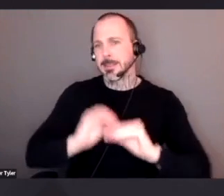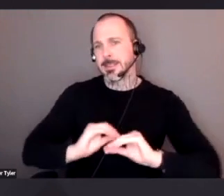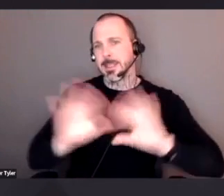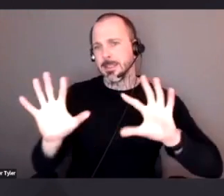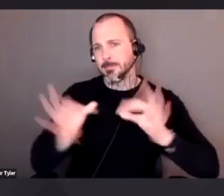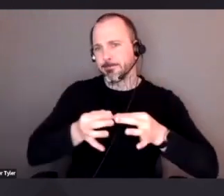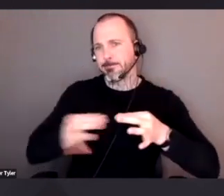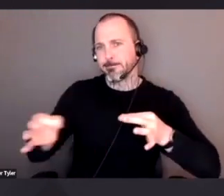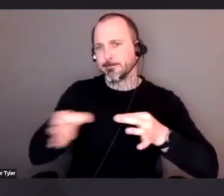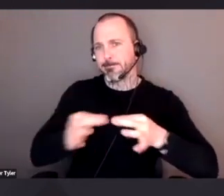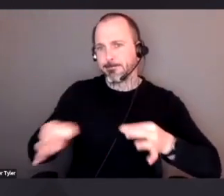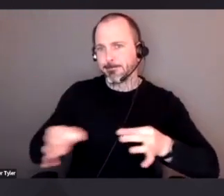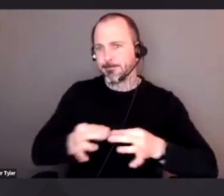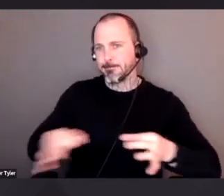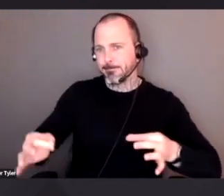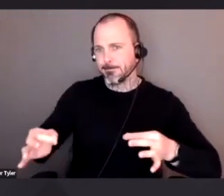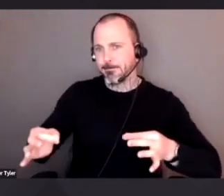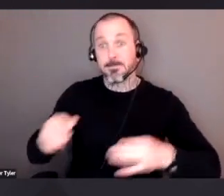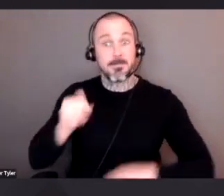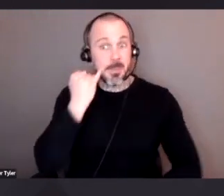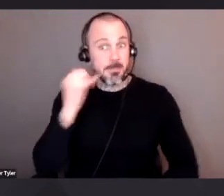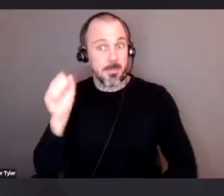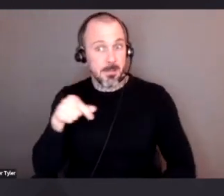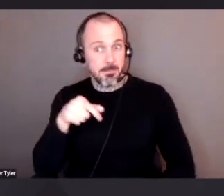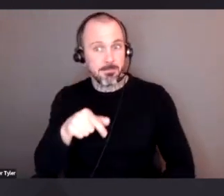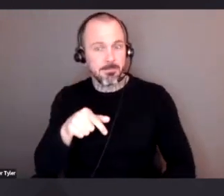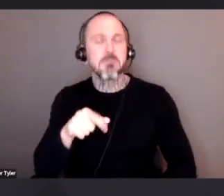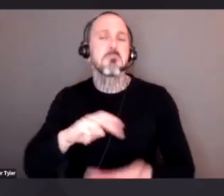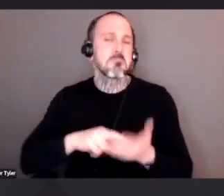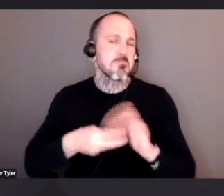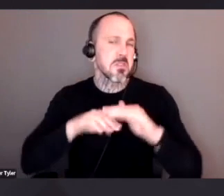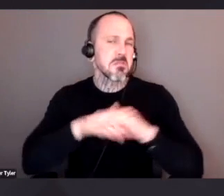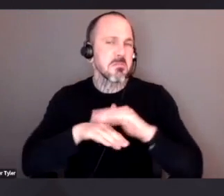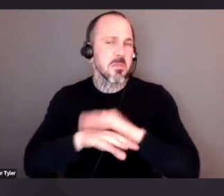Another promising practice is to offer flexible working arrangements